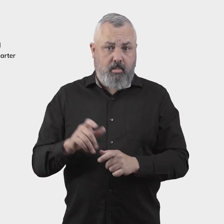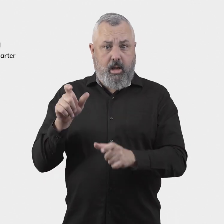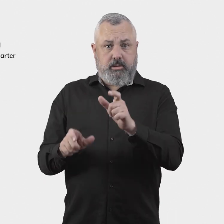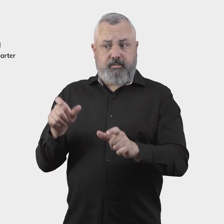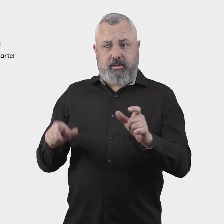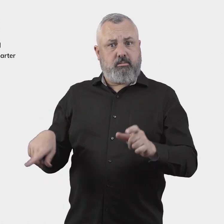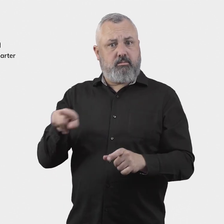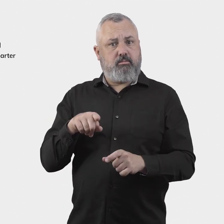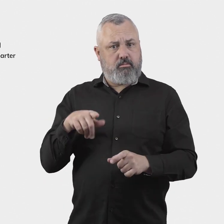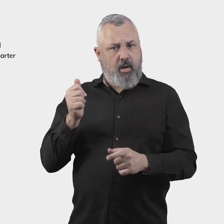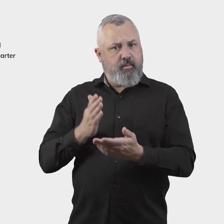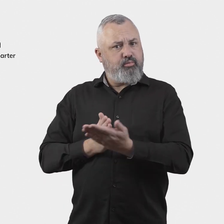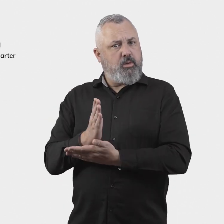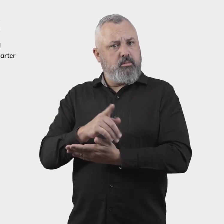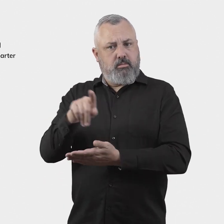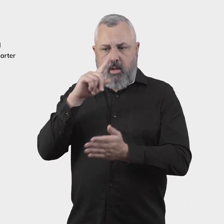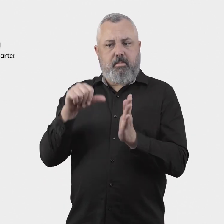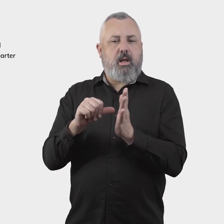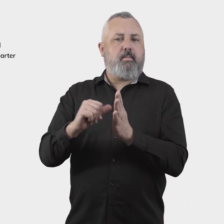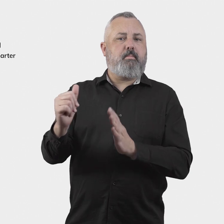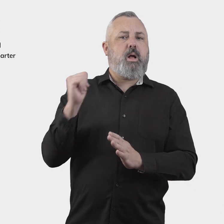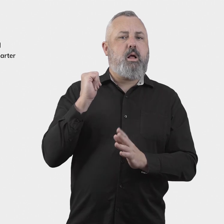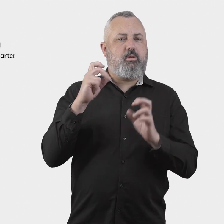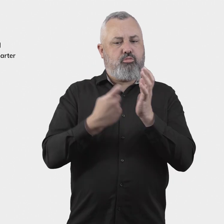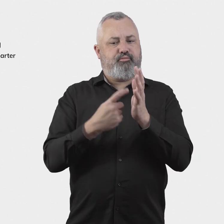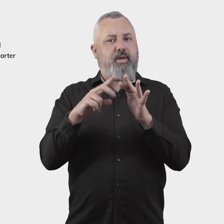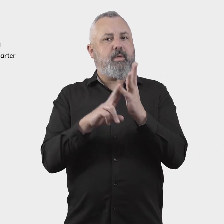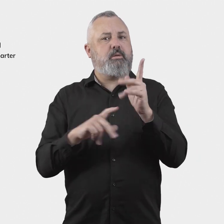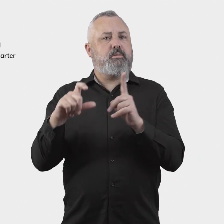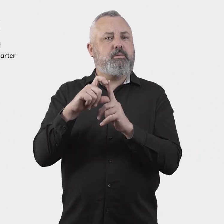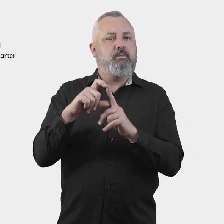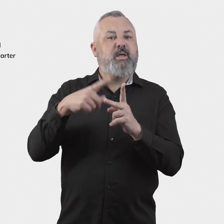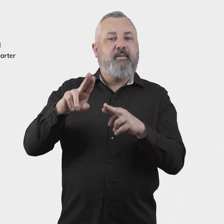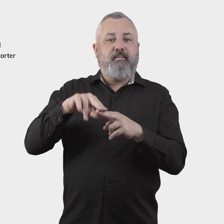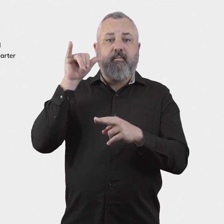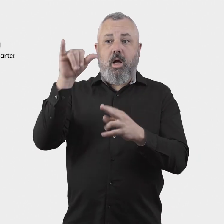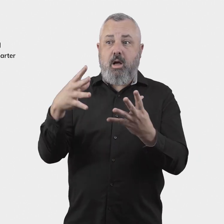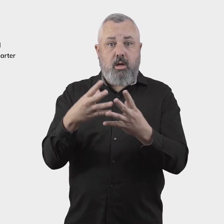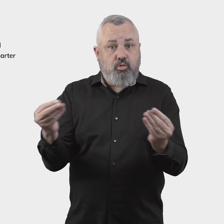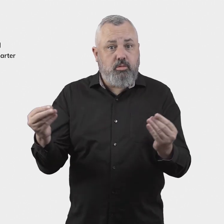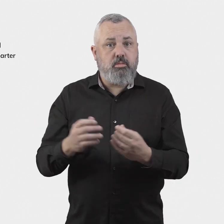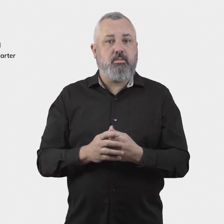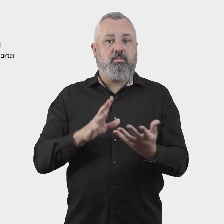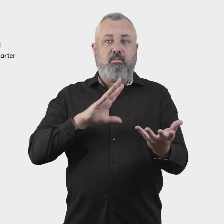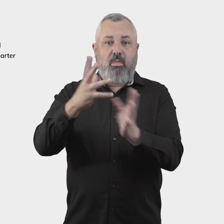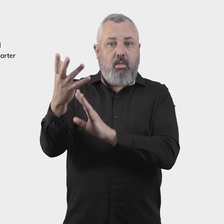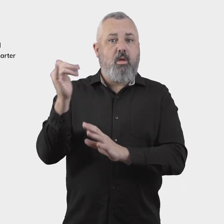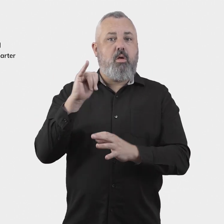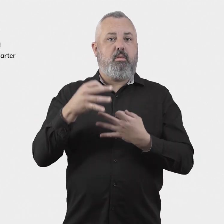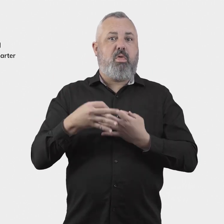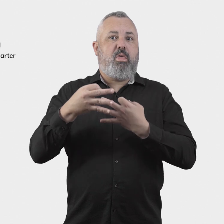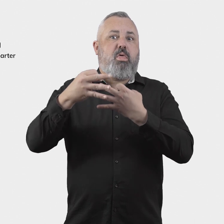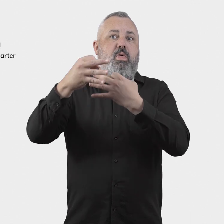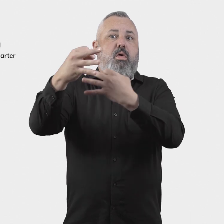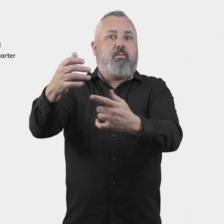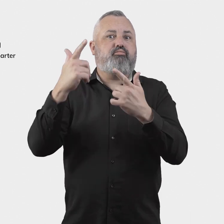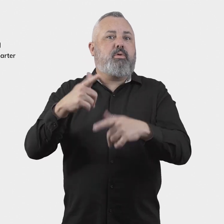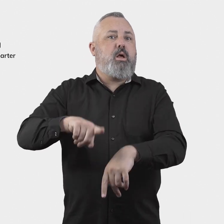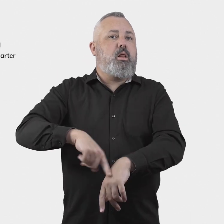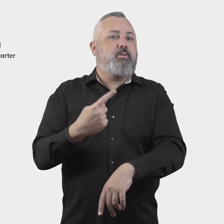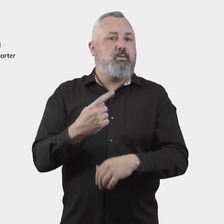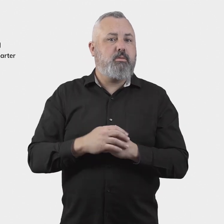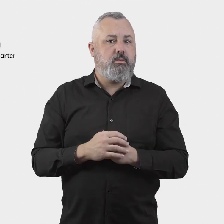customers’ entitlements to refunds for flights that are disrupted, cancelled or unreasonably delayed,